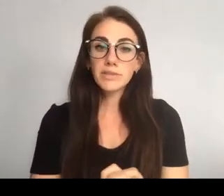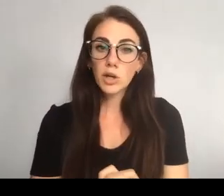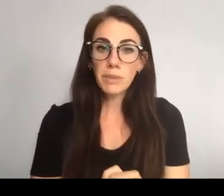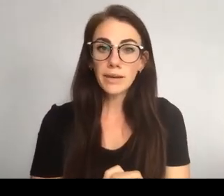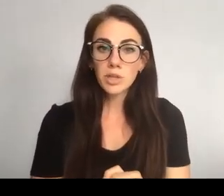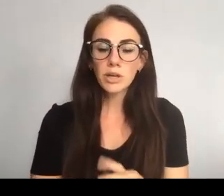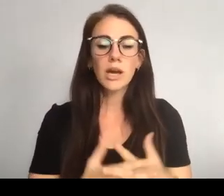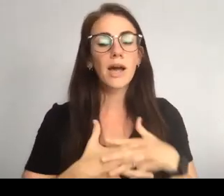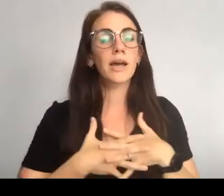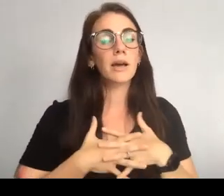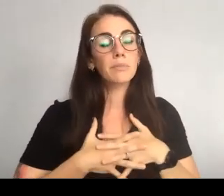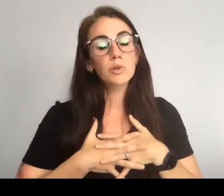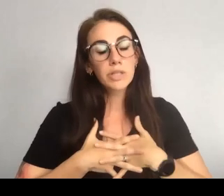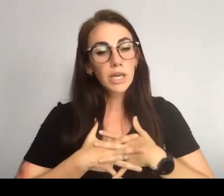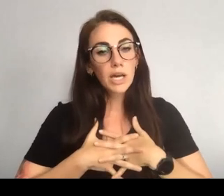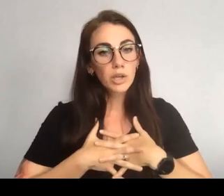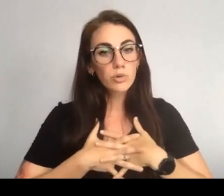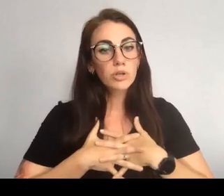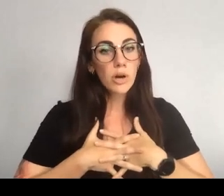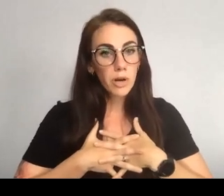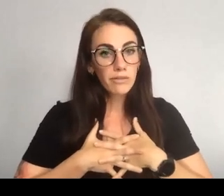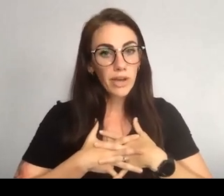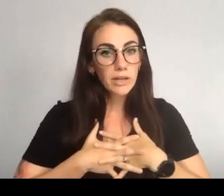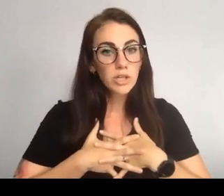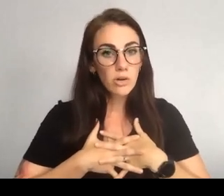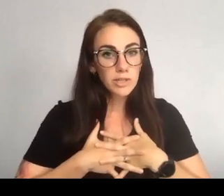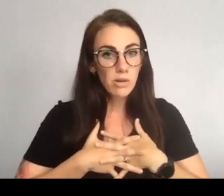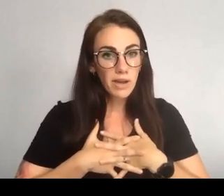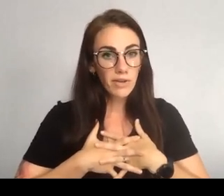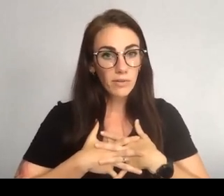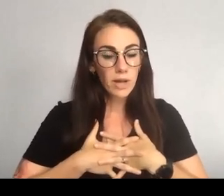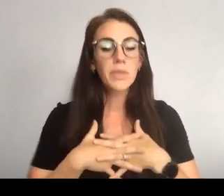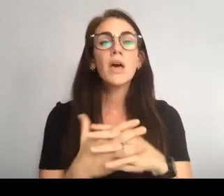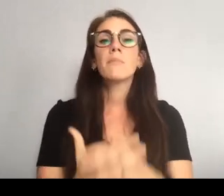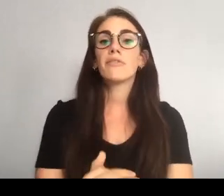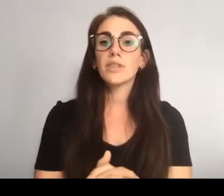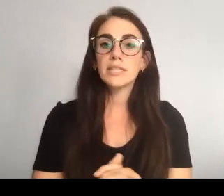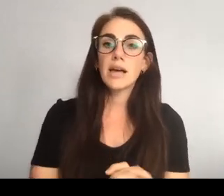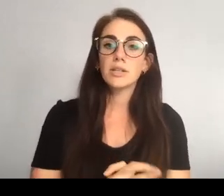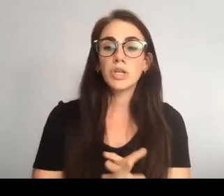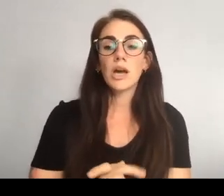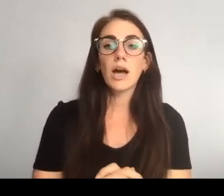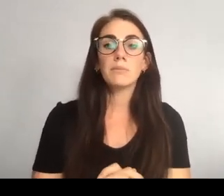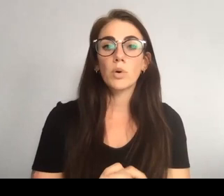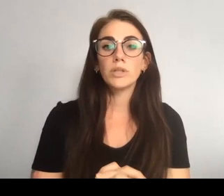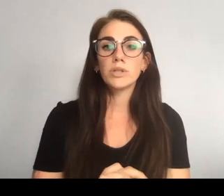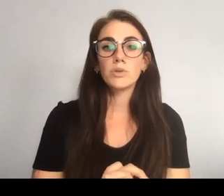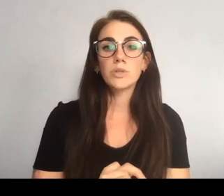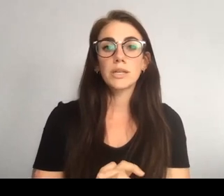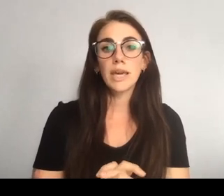a good baked good I am personally a huge donut fan donuts are my favorite but for this analogy I am going to use cake.